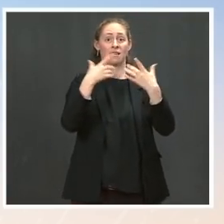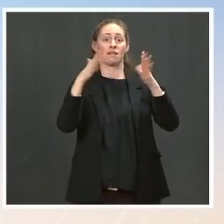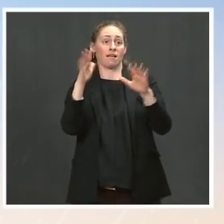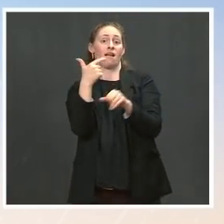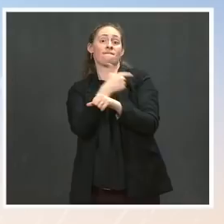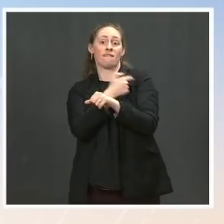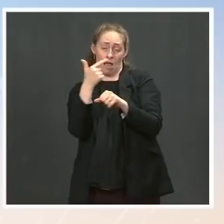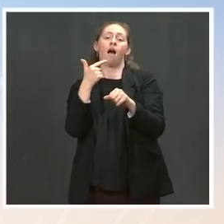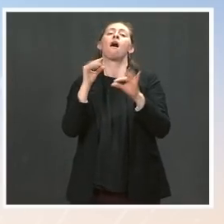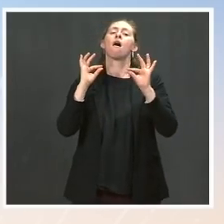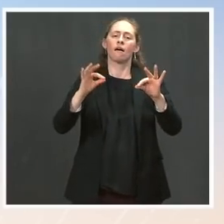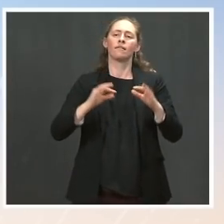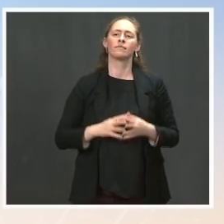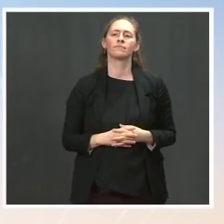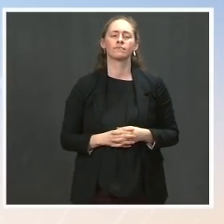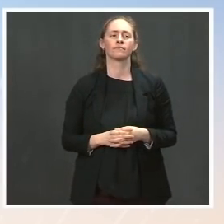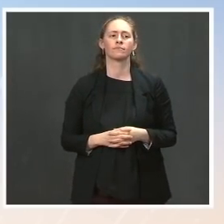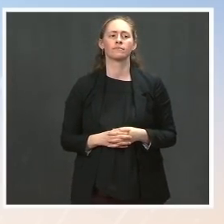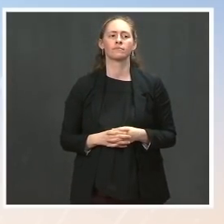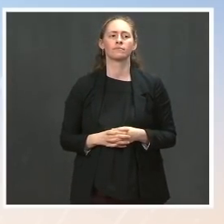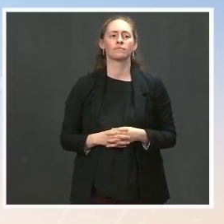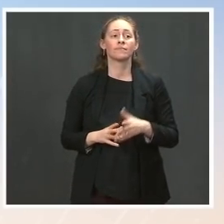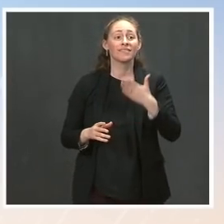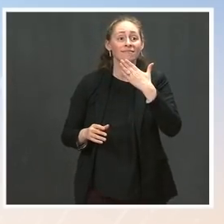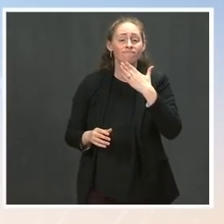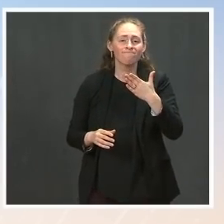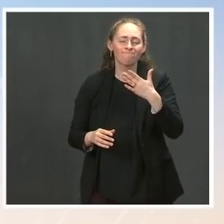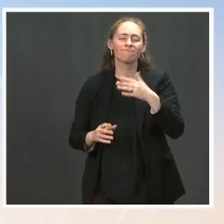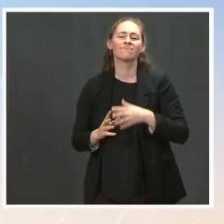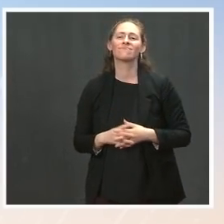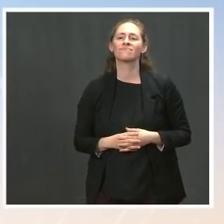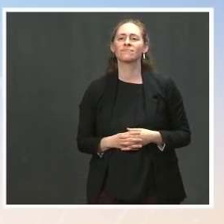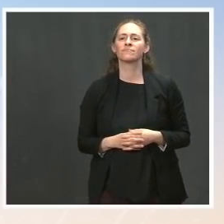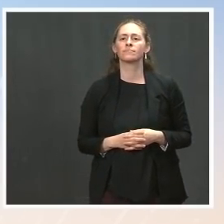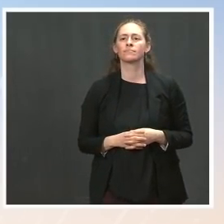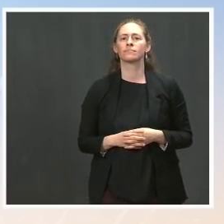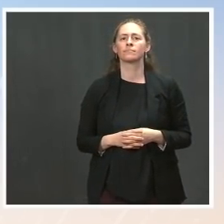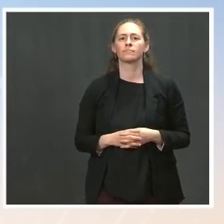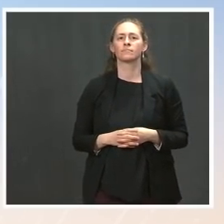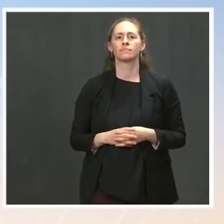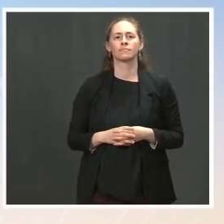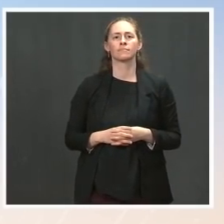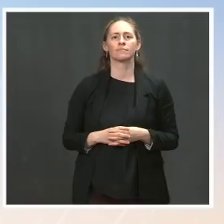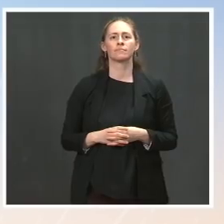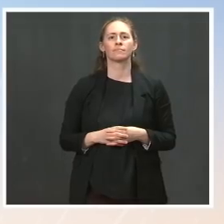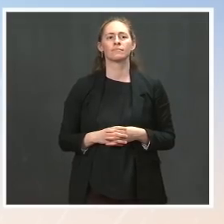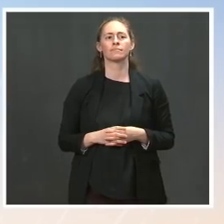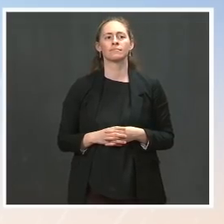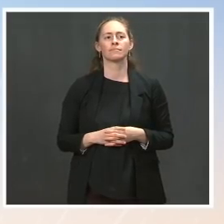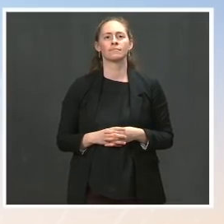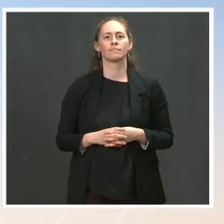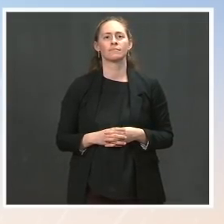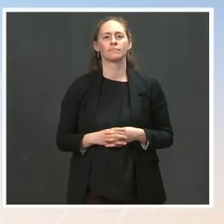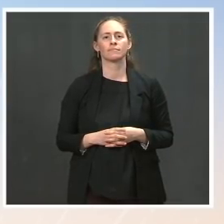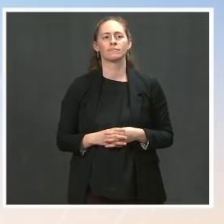Go ahead, in the back. The Press: Thank you very much, Jen. Two East Asia questions, if I may. Ms. Psaki: Okay. The Press: On John Kerry's visit to --